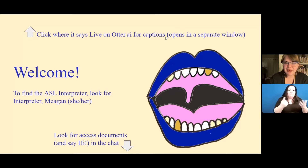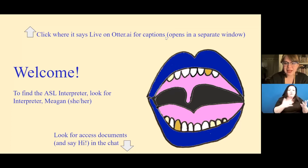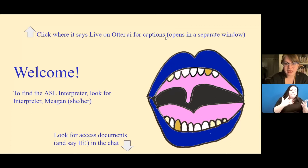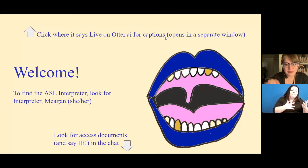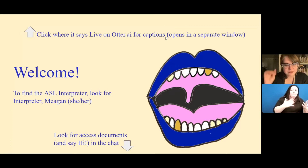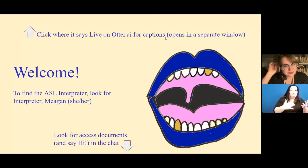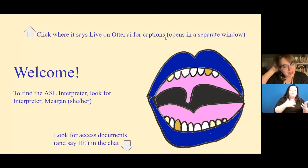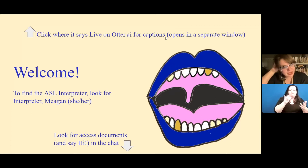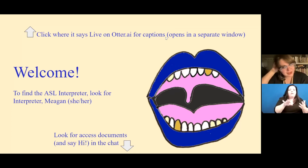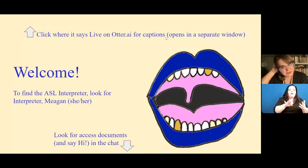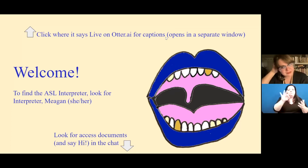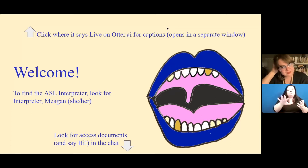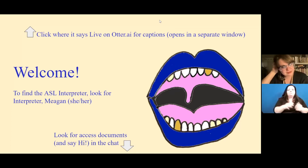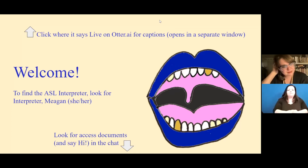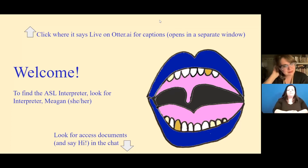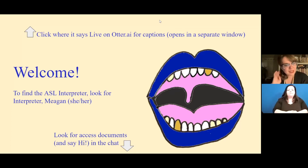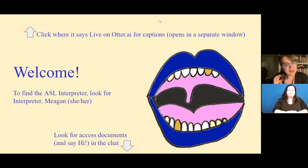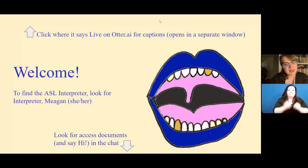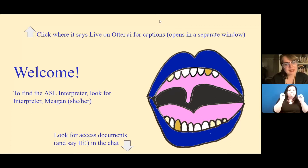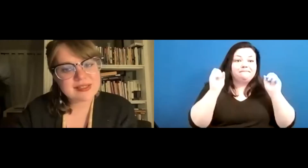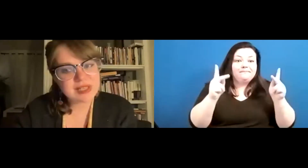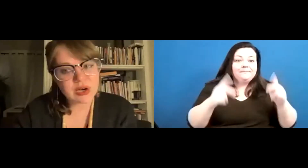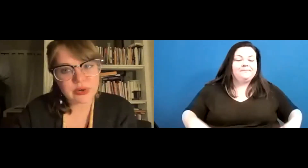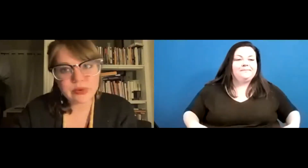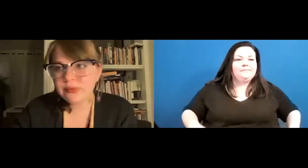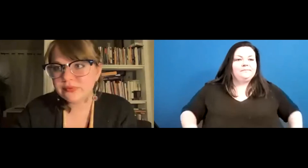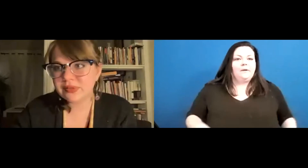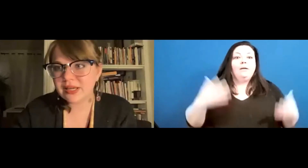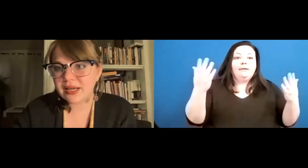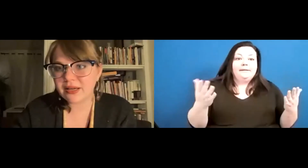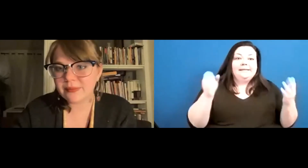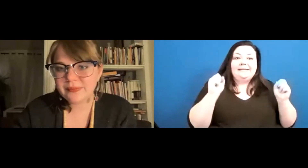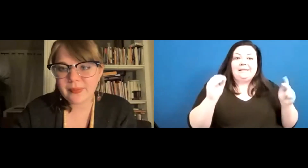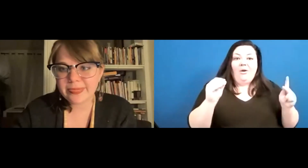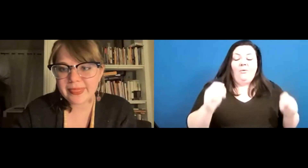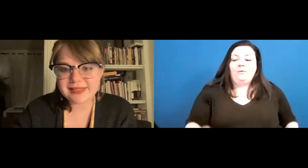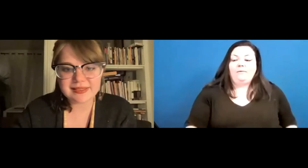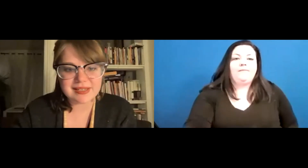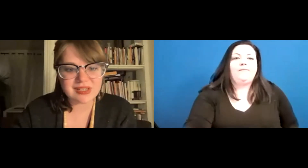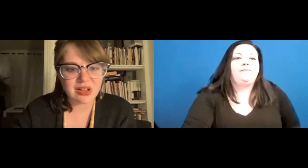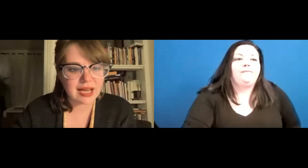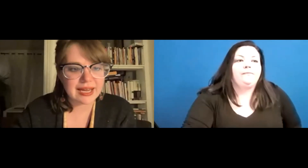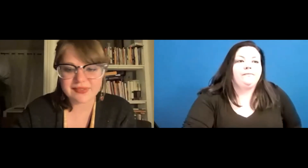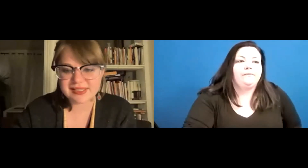Um, okay, so, um, that's, that's all I have to say